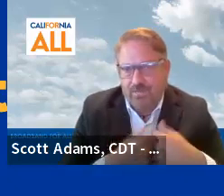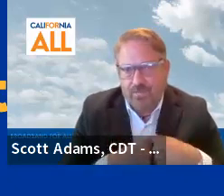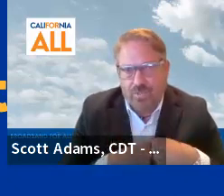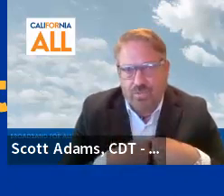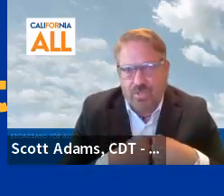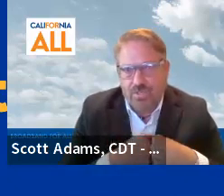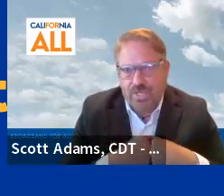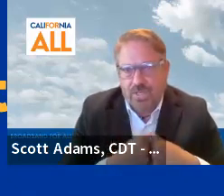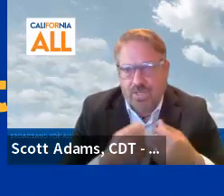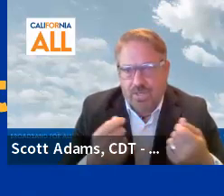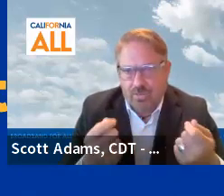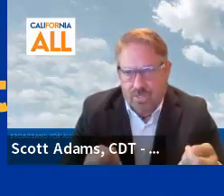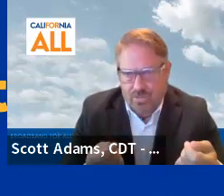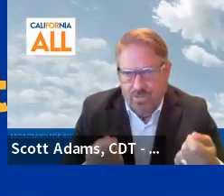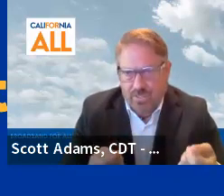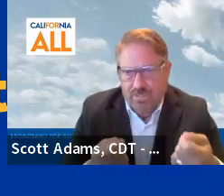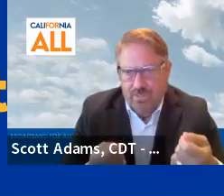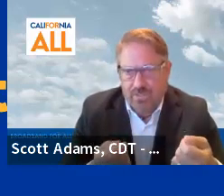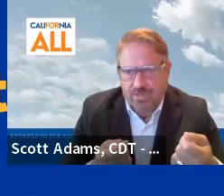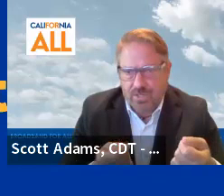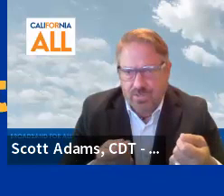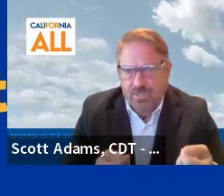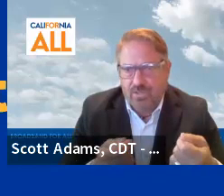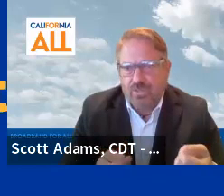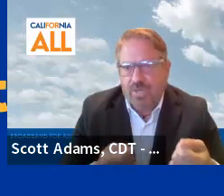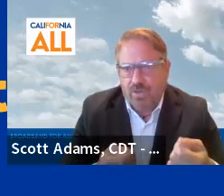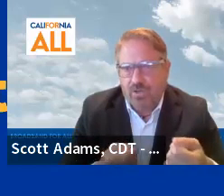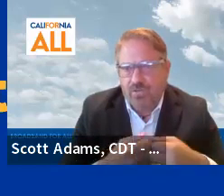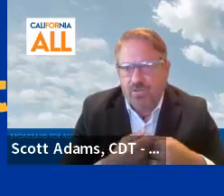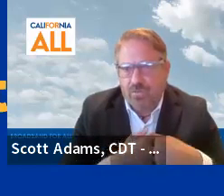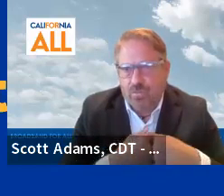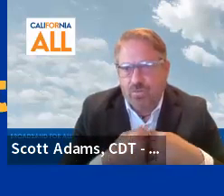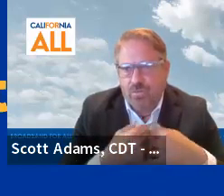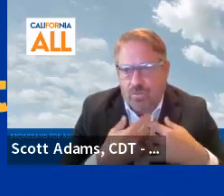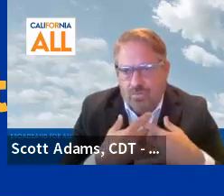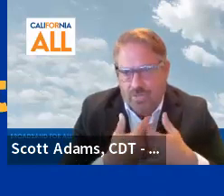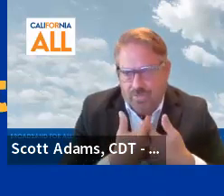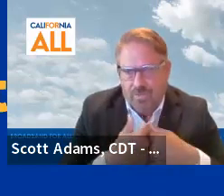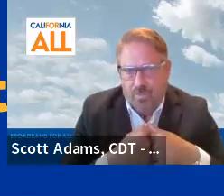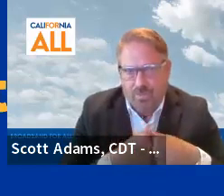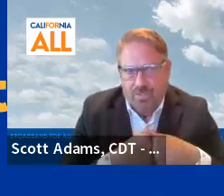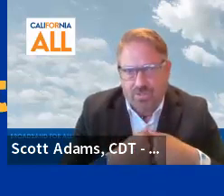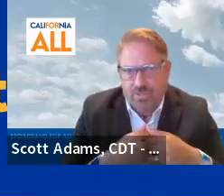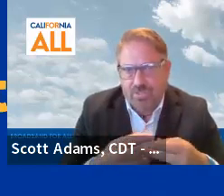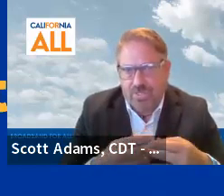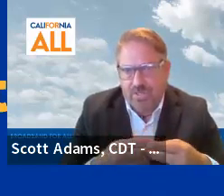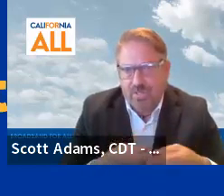which was, you know, understand, the the unique barriers for the different populations, and then